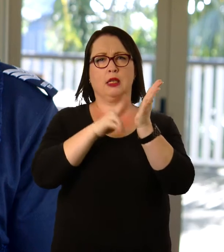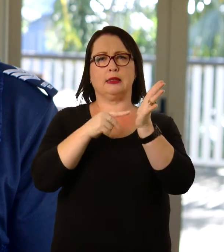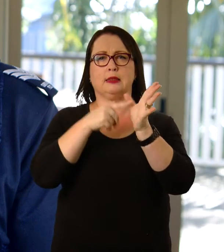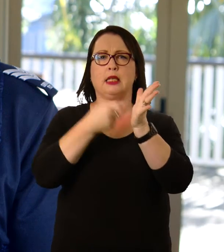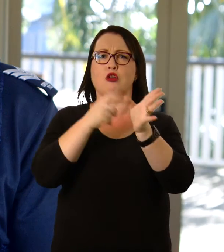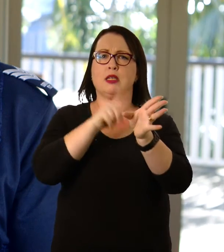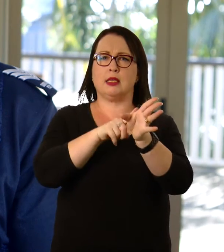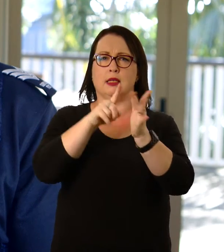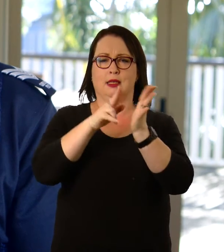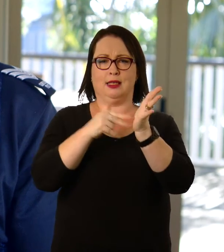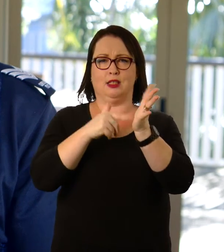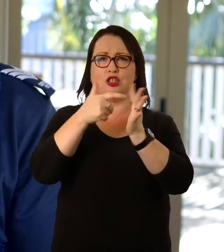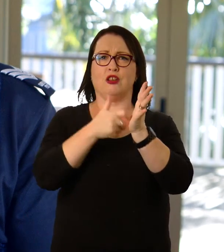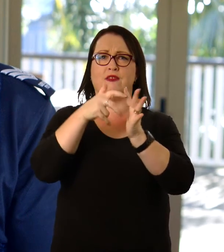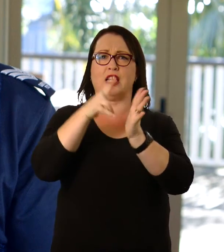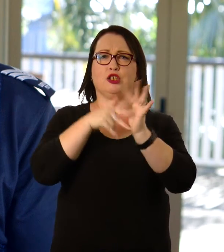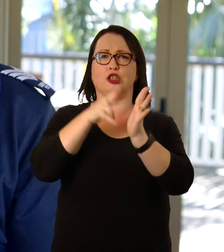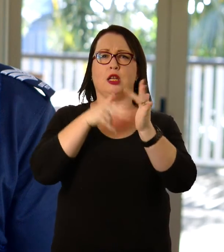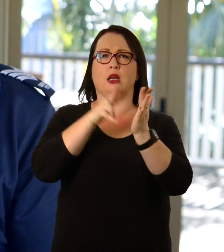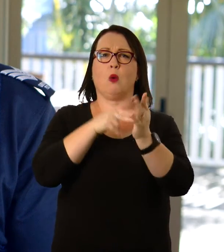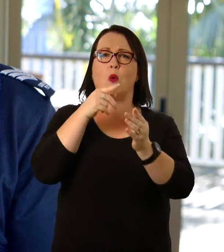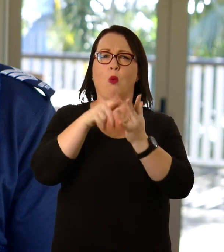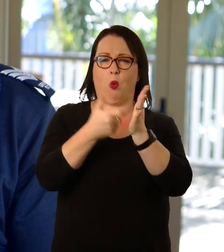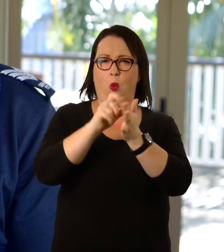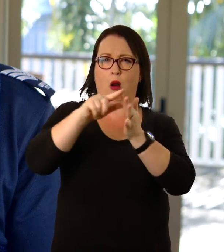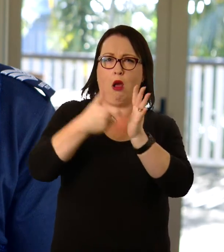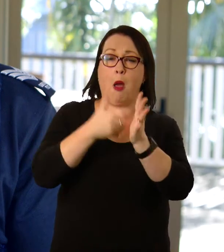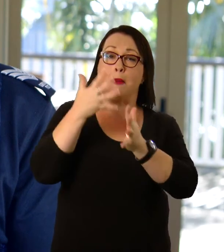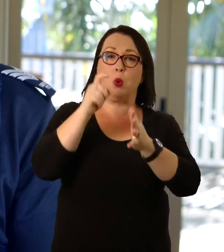This type of order requires you to attend an approved domestic violence program to help